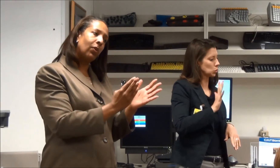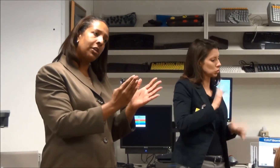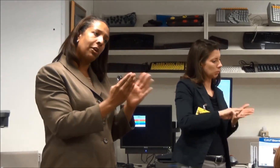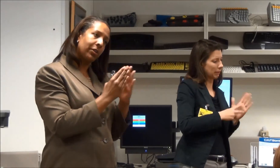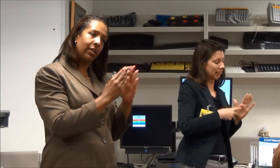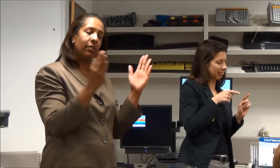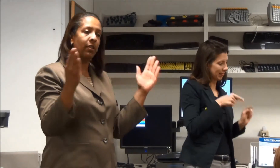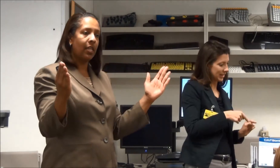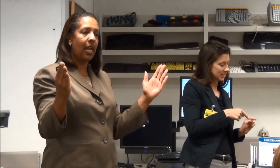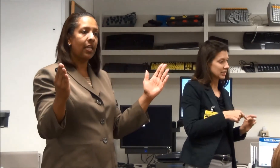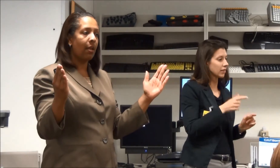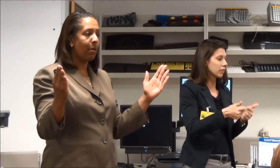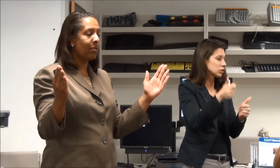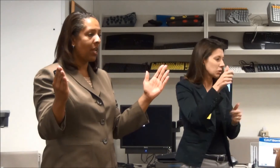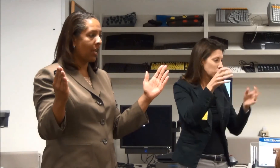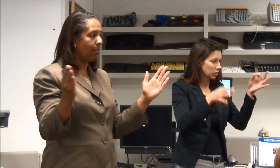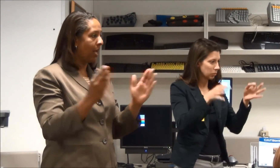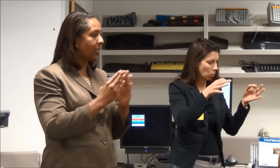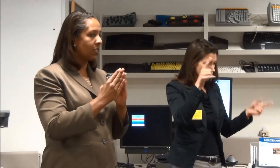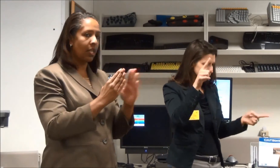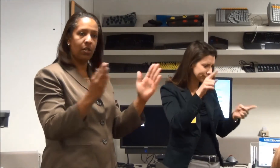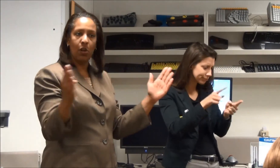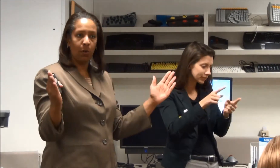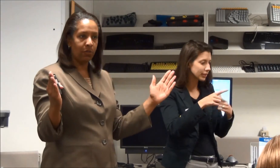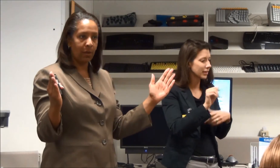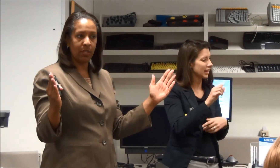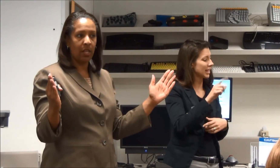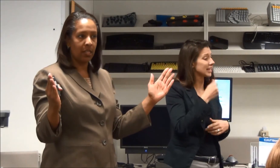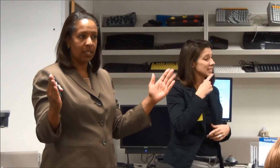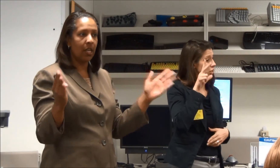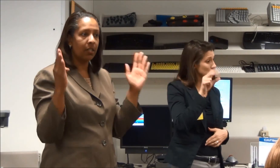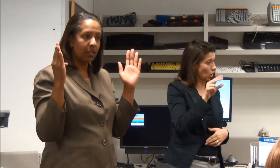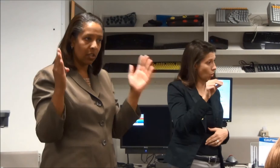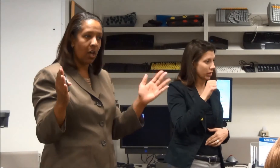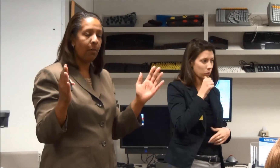Court narrowed it and the ADA Amendments Act came back and said, no, that was not the intent.